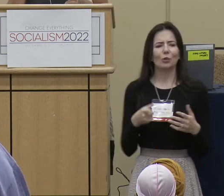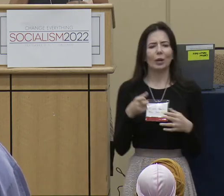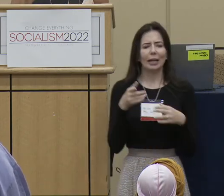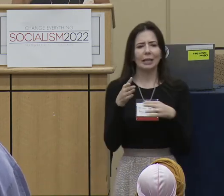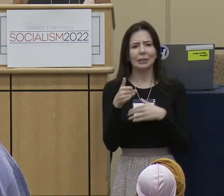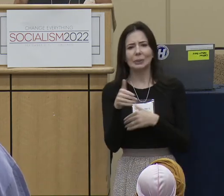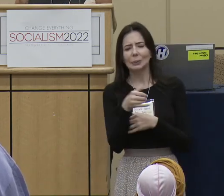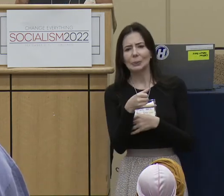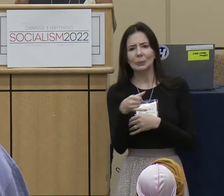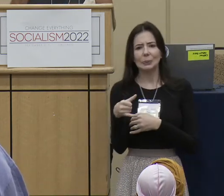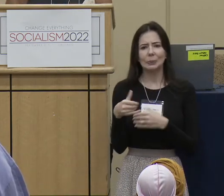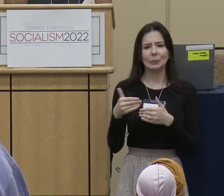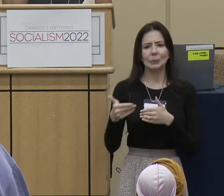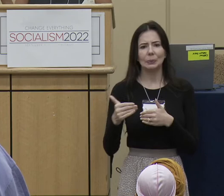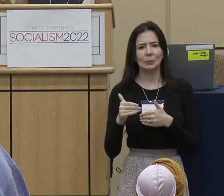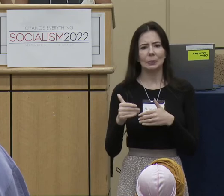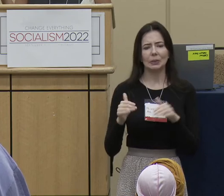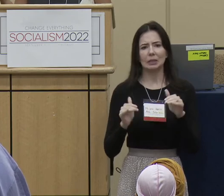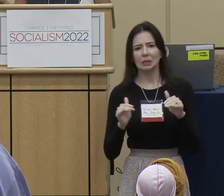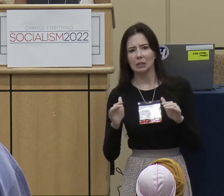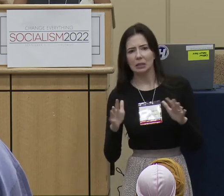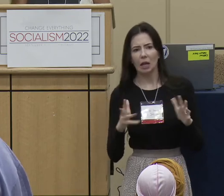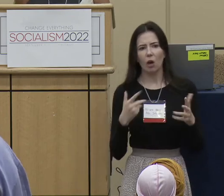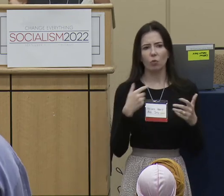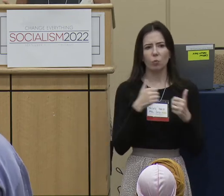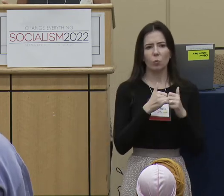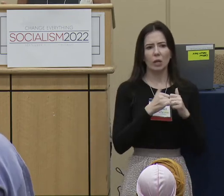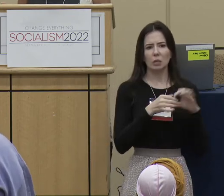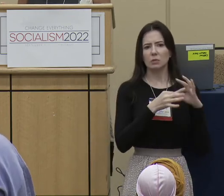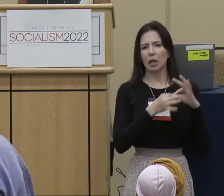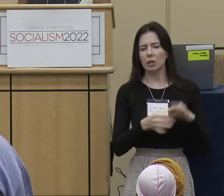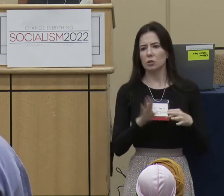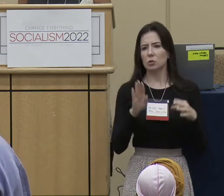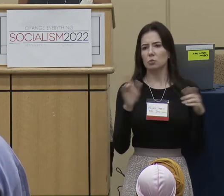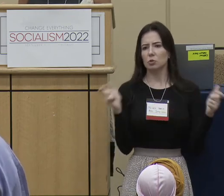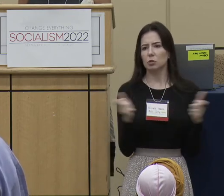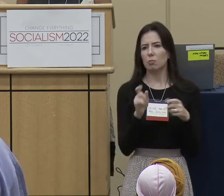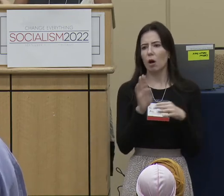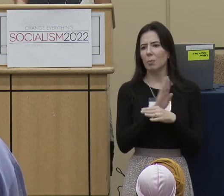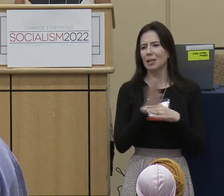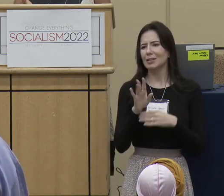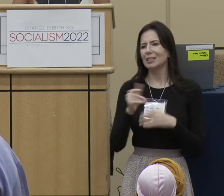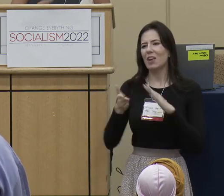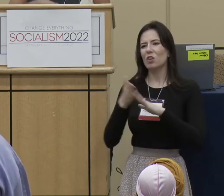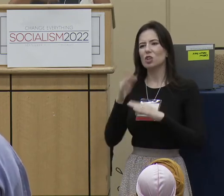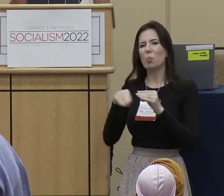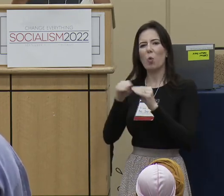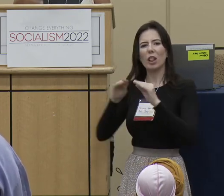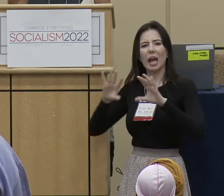comes up. I think it's a very thin line sometimes of small